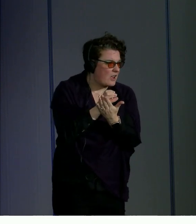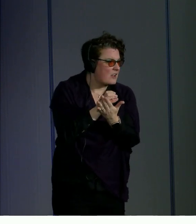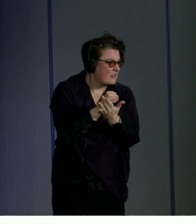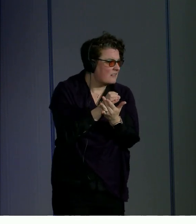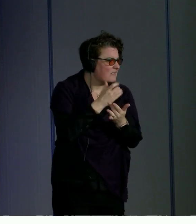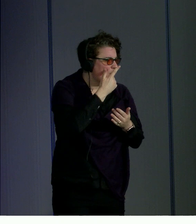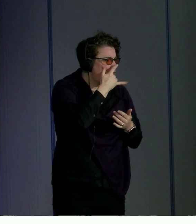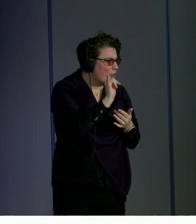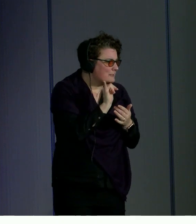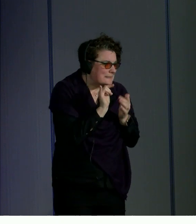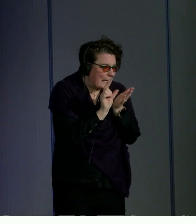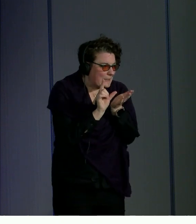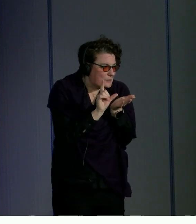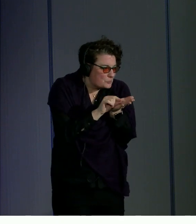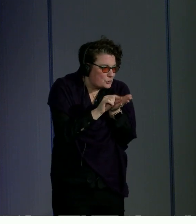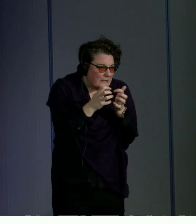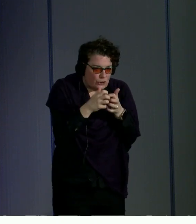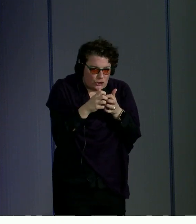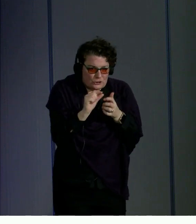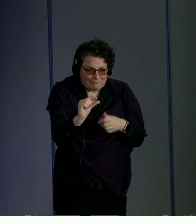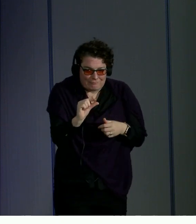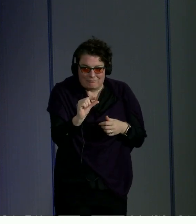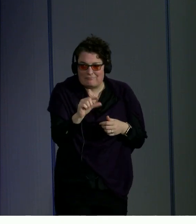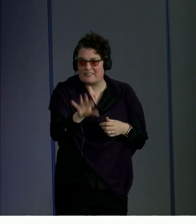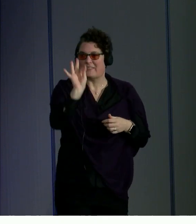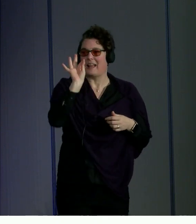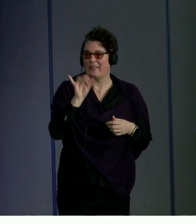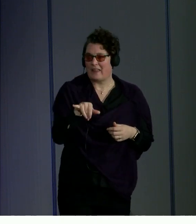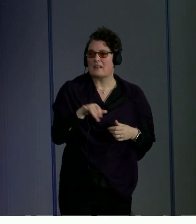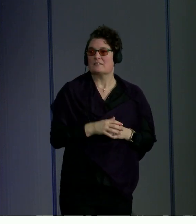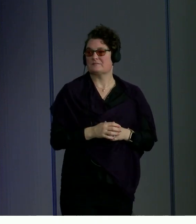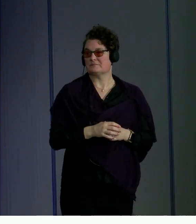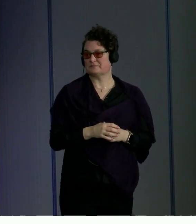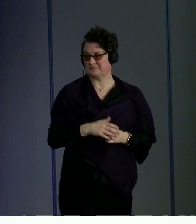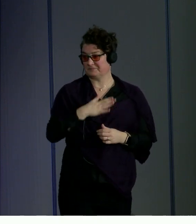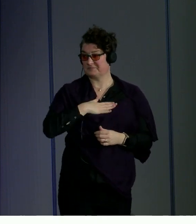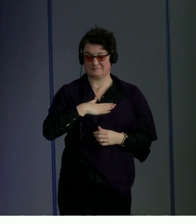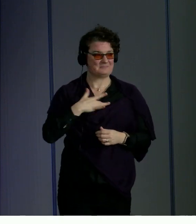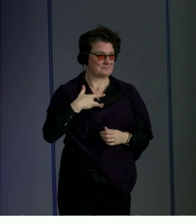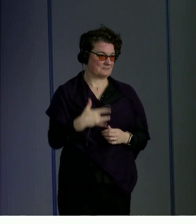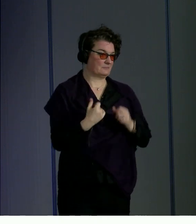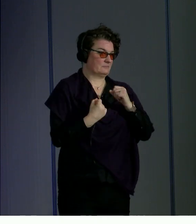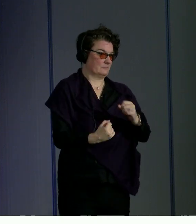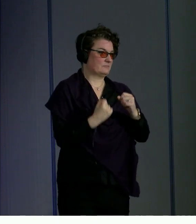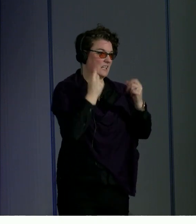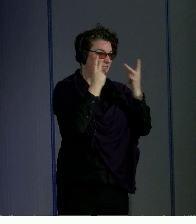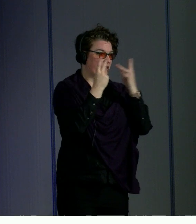a tiny printer. So the printer icon. And that's how I tend to process visually so I tend to look